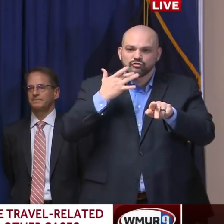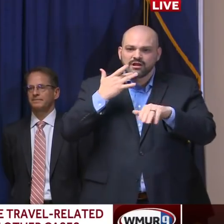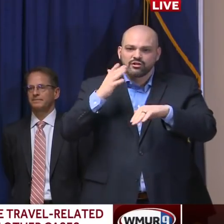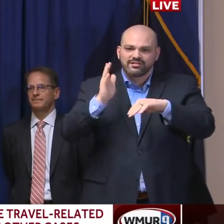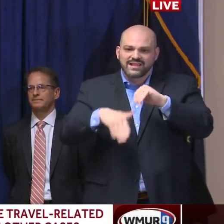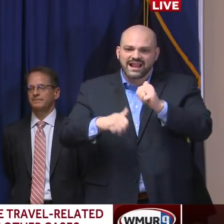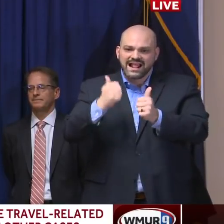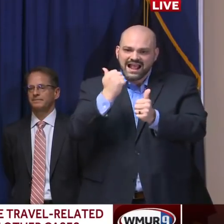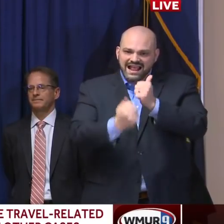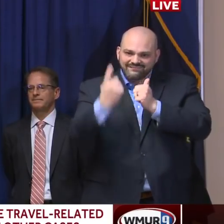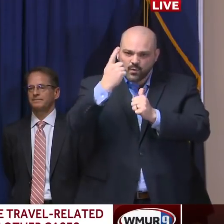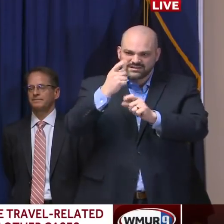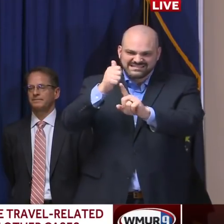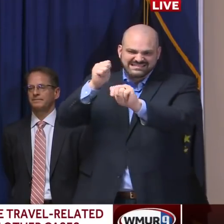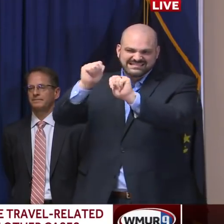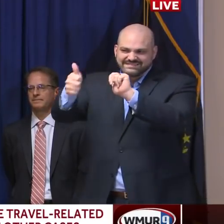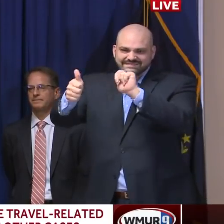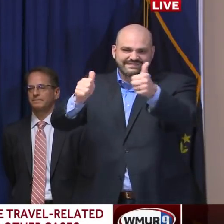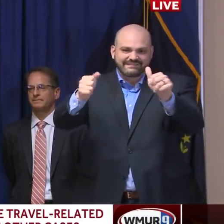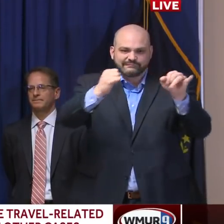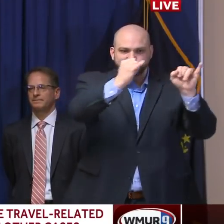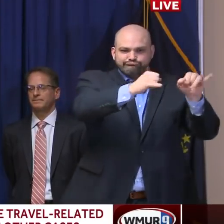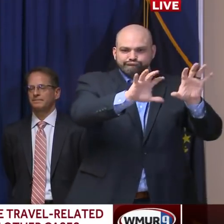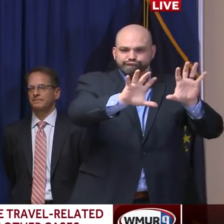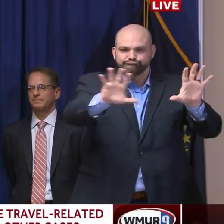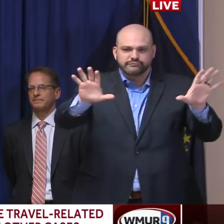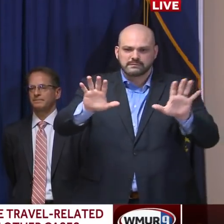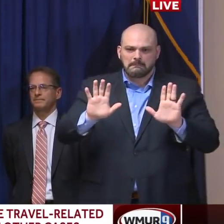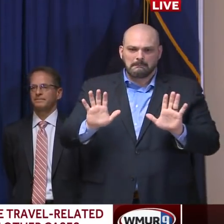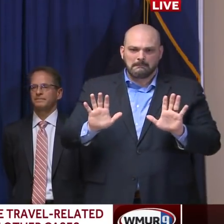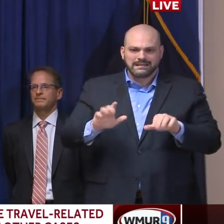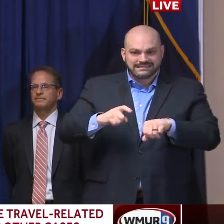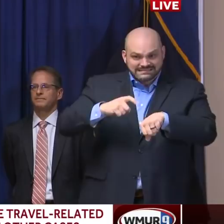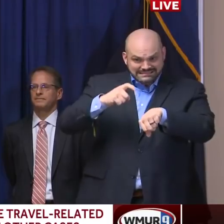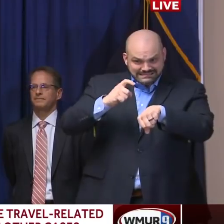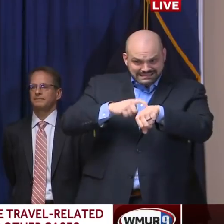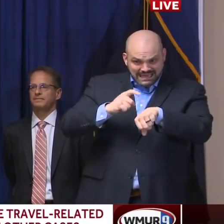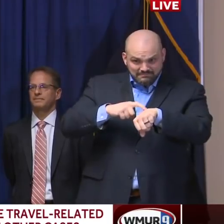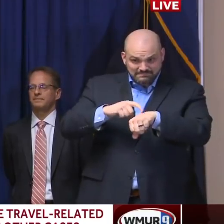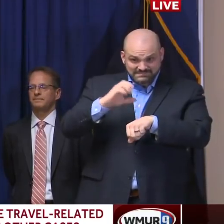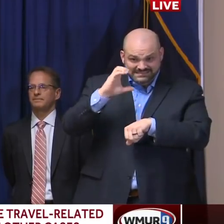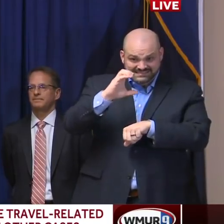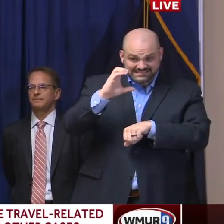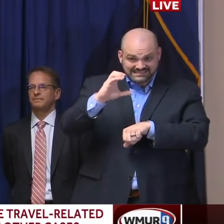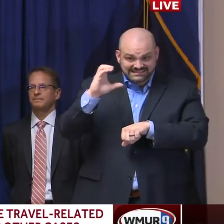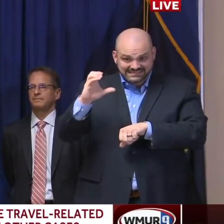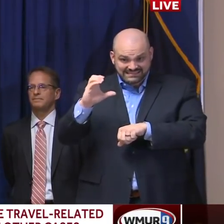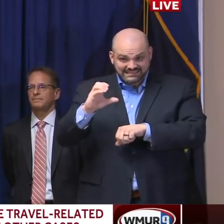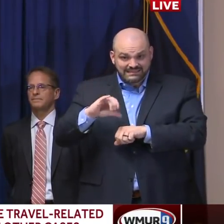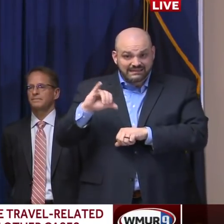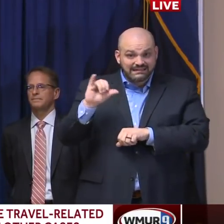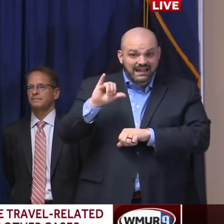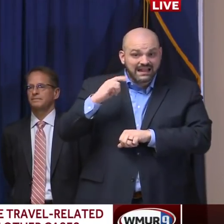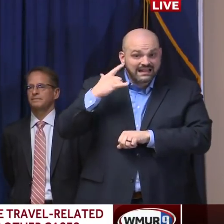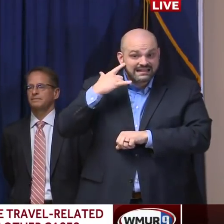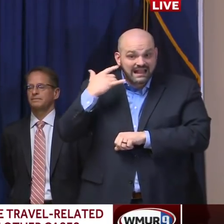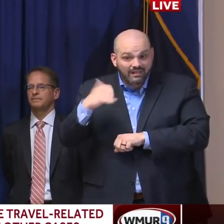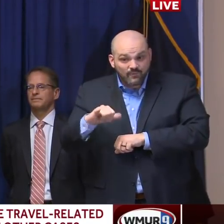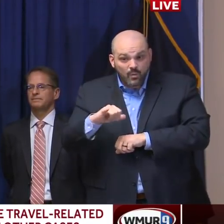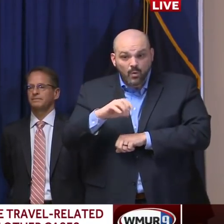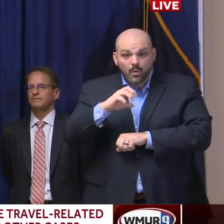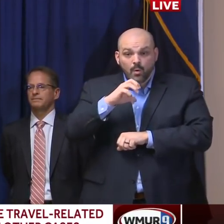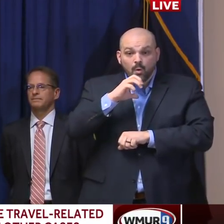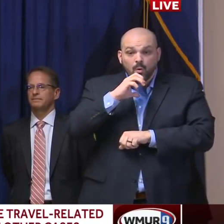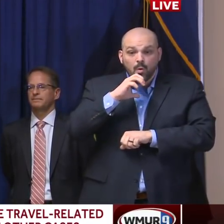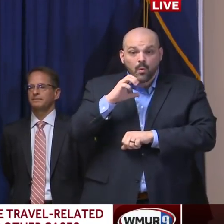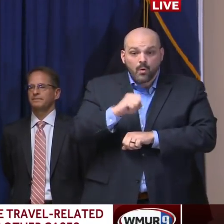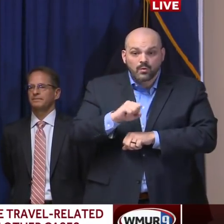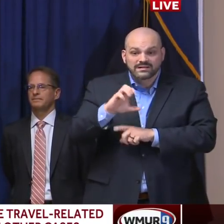IT IS REALLY BETTER TO HAVE COORDINATED VOLUNTEER OPPORTUNITY VERSUS EVERYBODY DOING THINGS ON THE ROUND -- ON THEIR OWN.